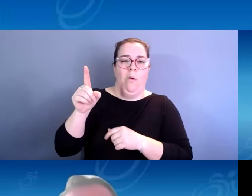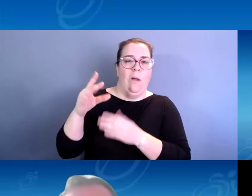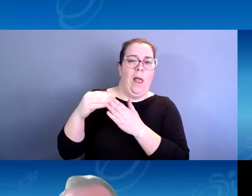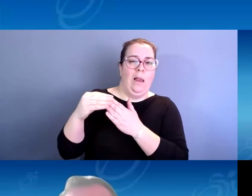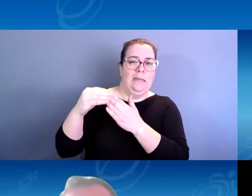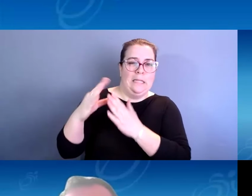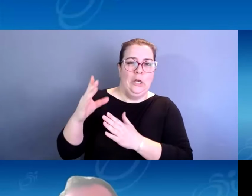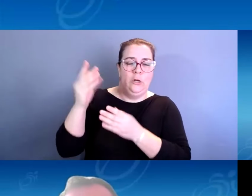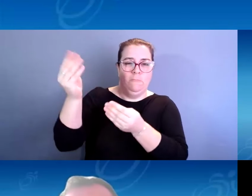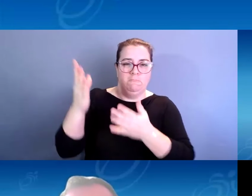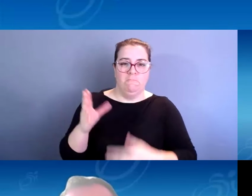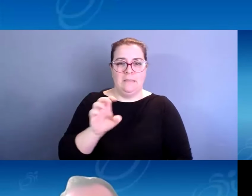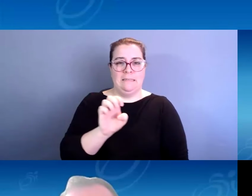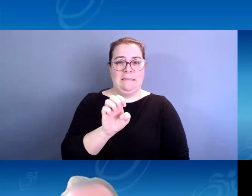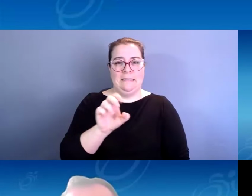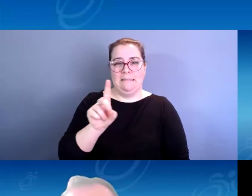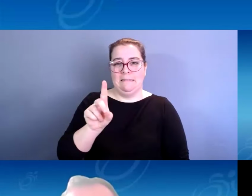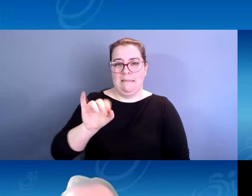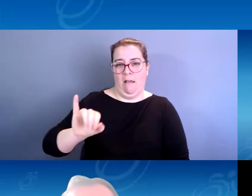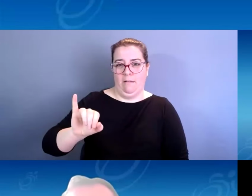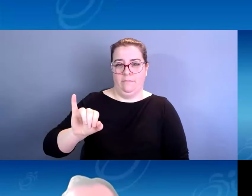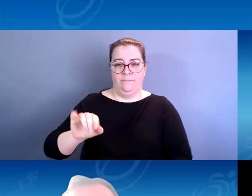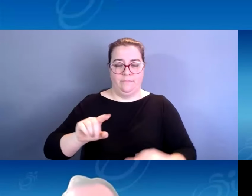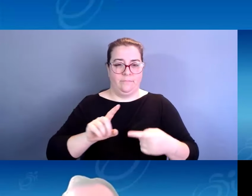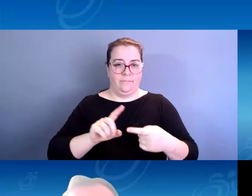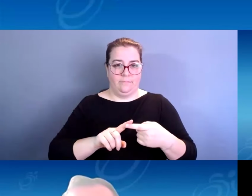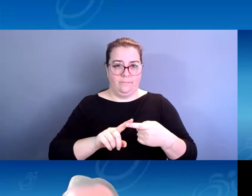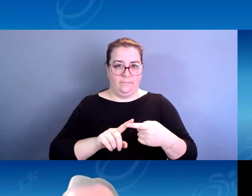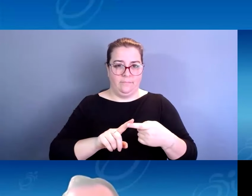EVI, which stands for execute, vision and Influence,